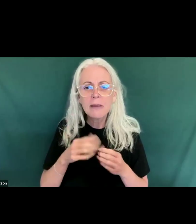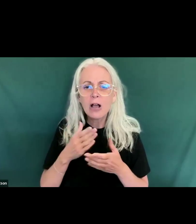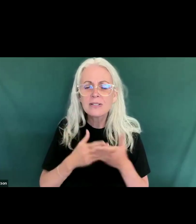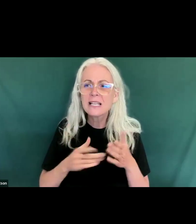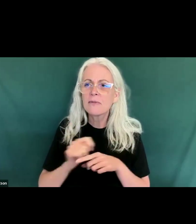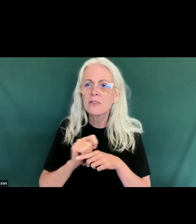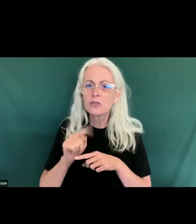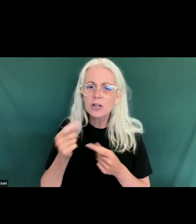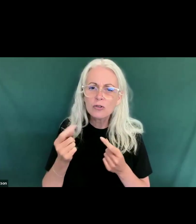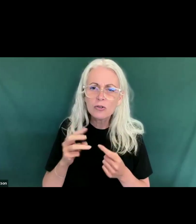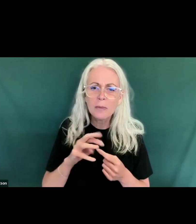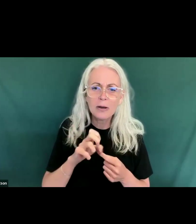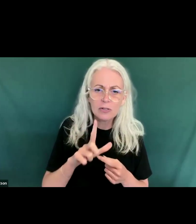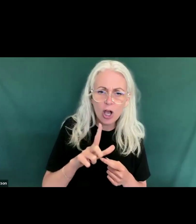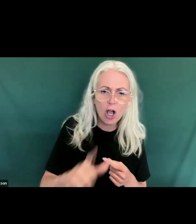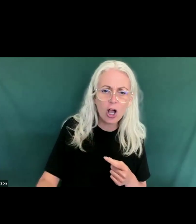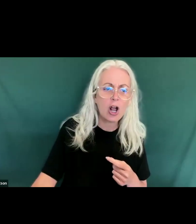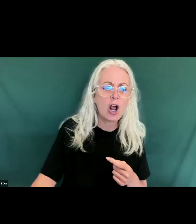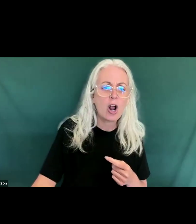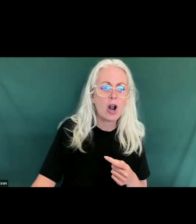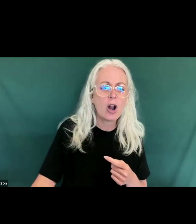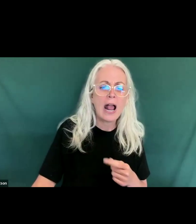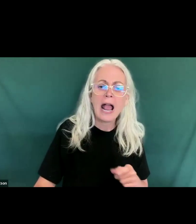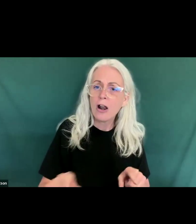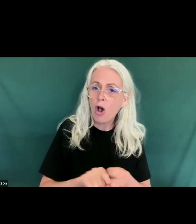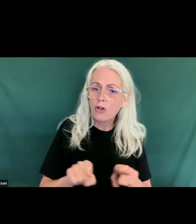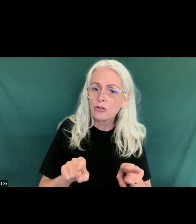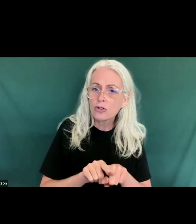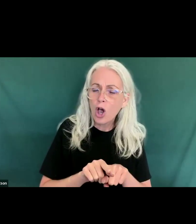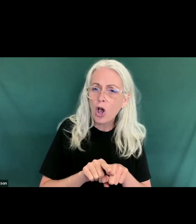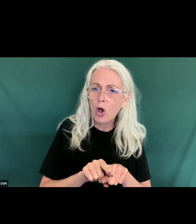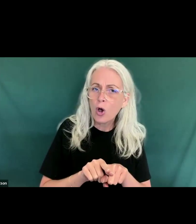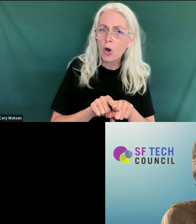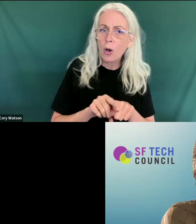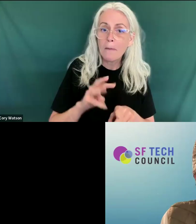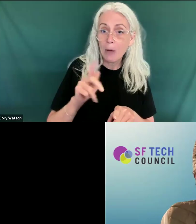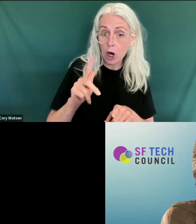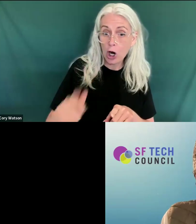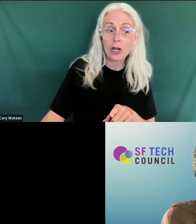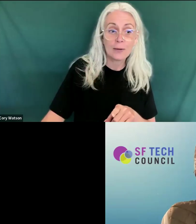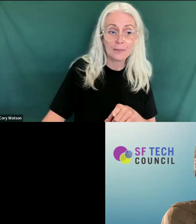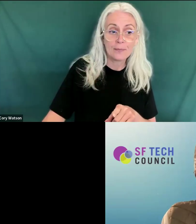that you're doing, Marisol. And also, you know, Mark, you know, anything there that you'd like